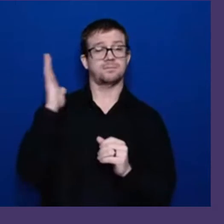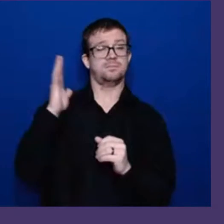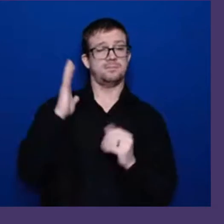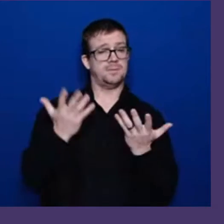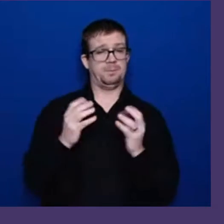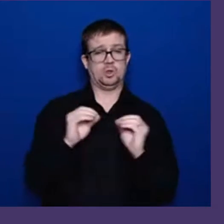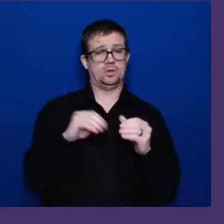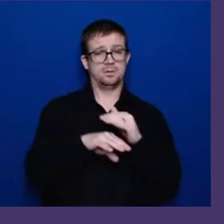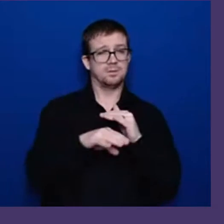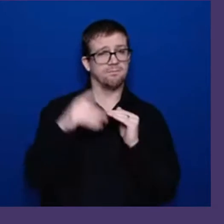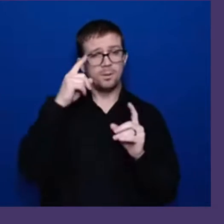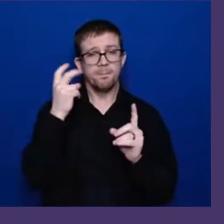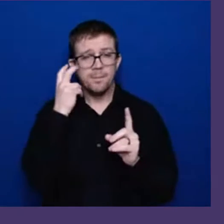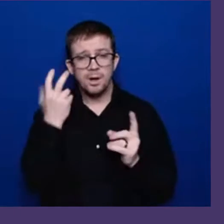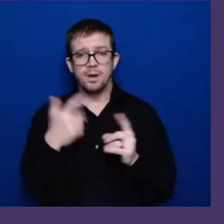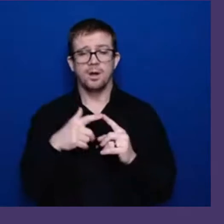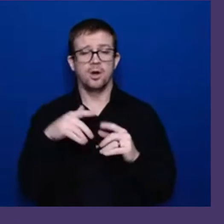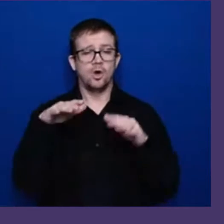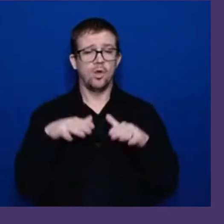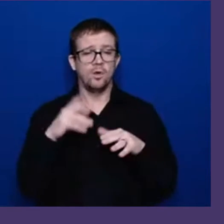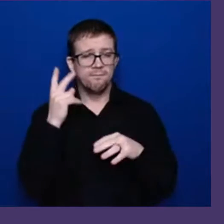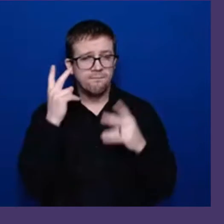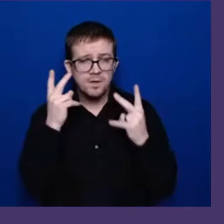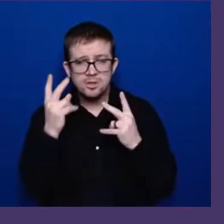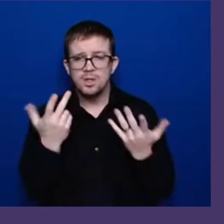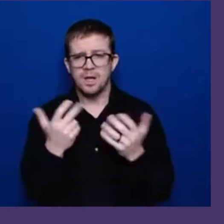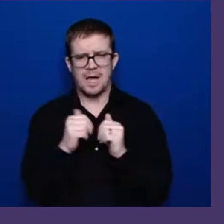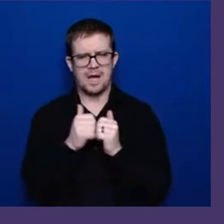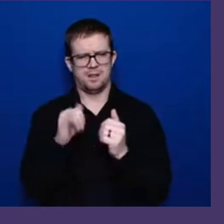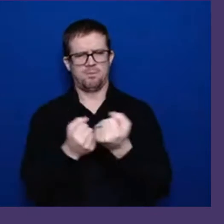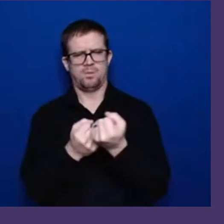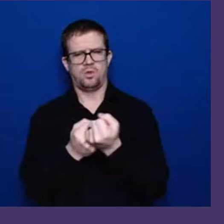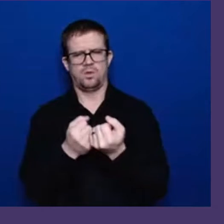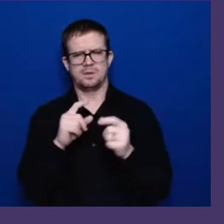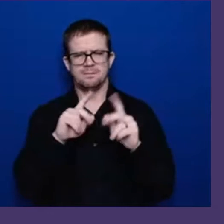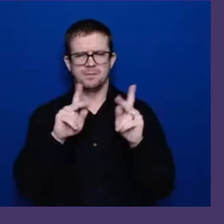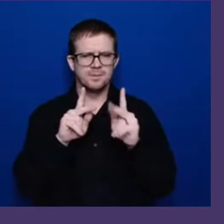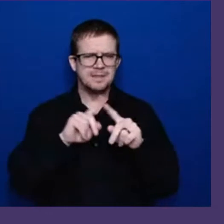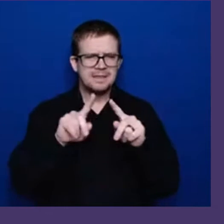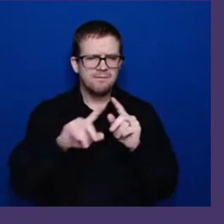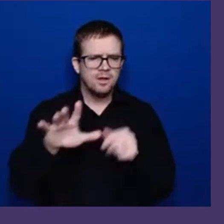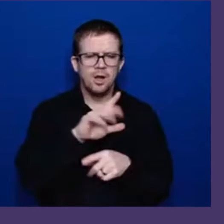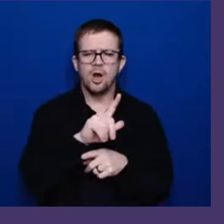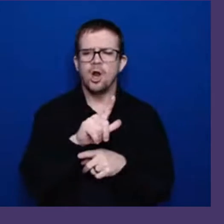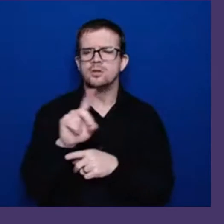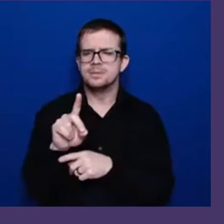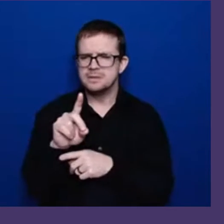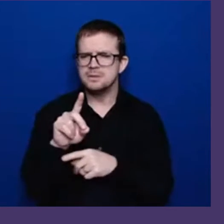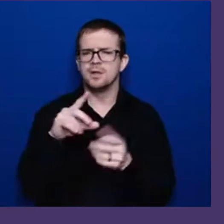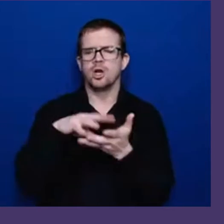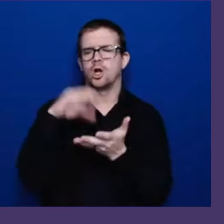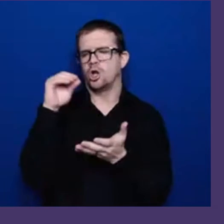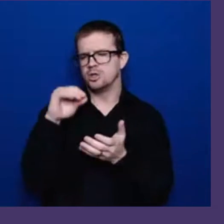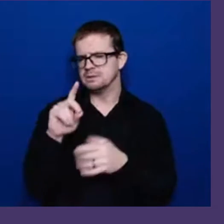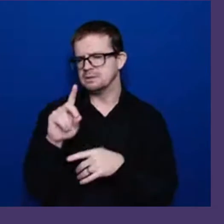How it can help support folks who have different learning disabilities and being able to understand. It can do so much.